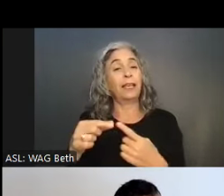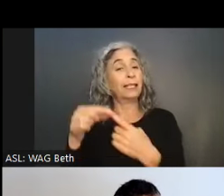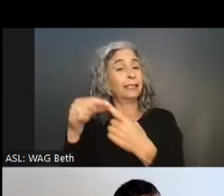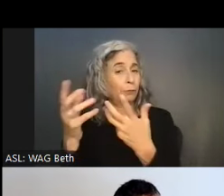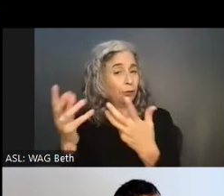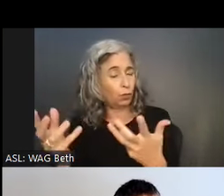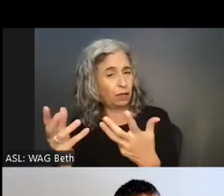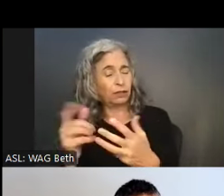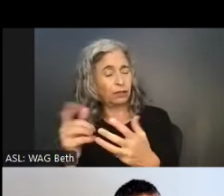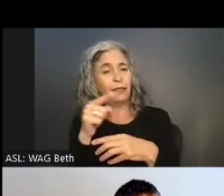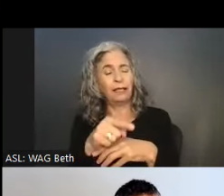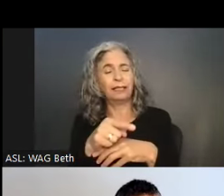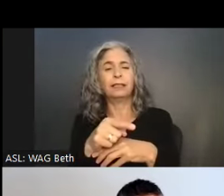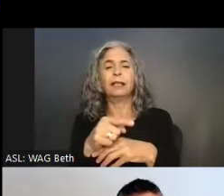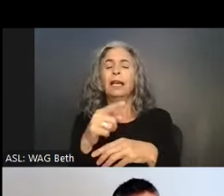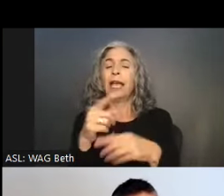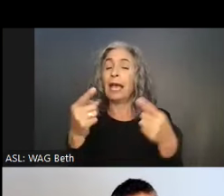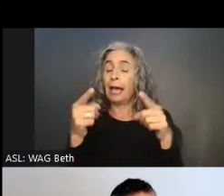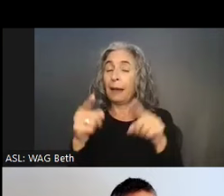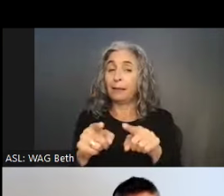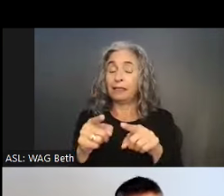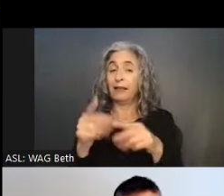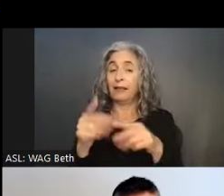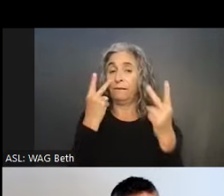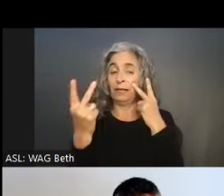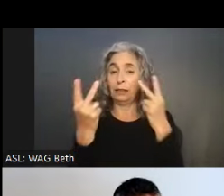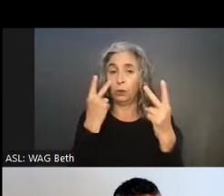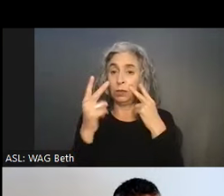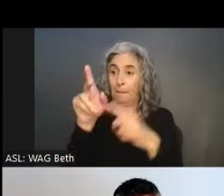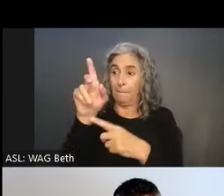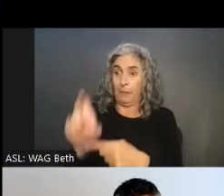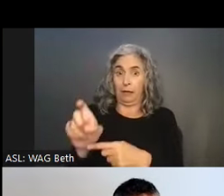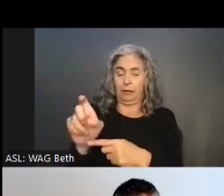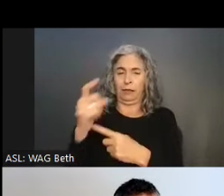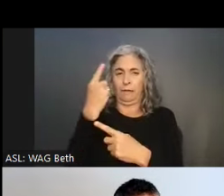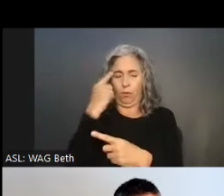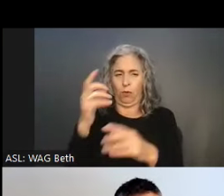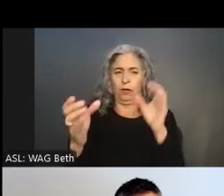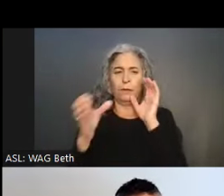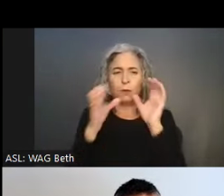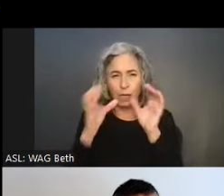stated is that when the visual is essential to the communication. Such as when you are